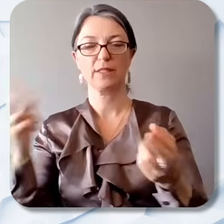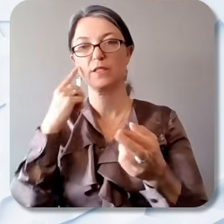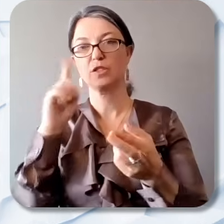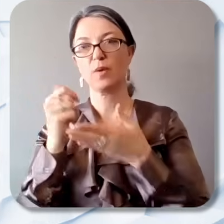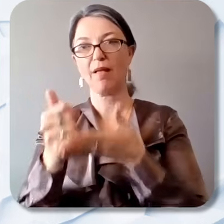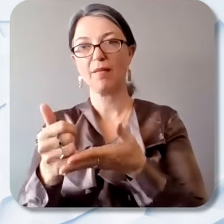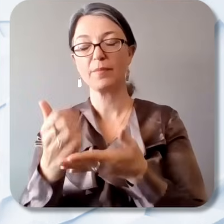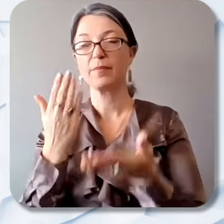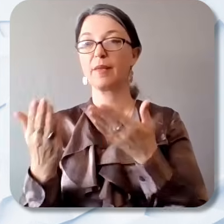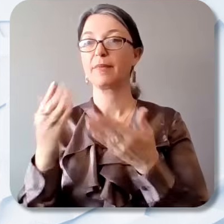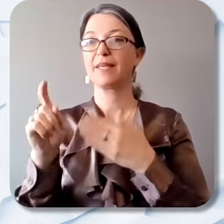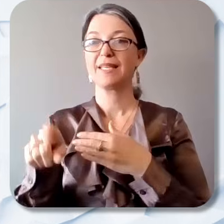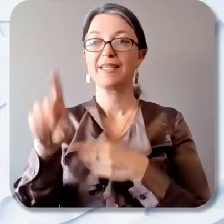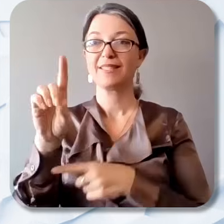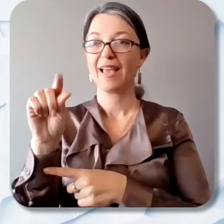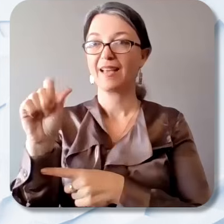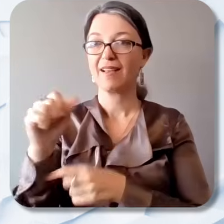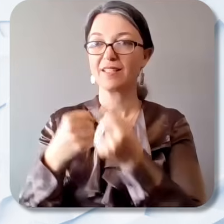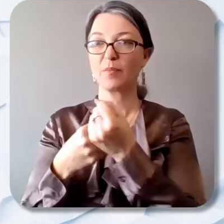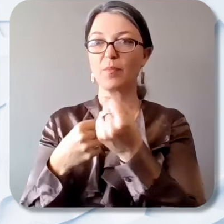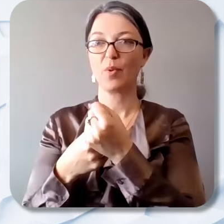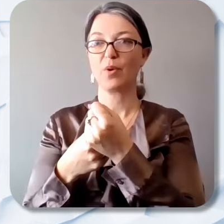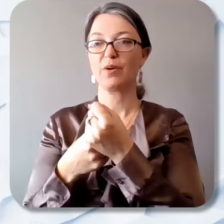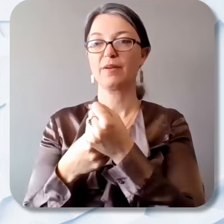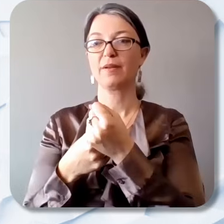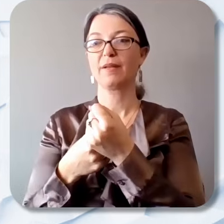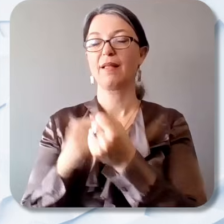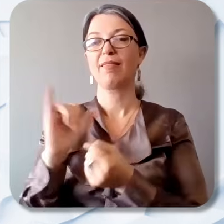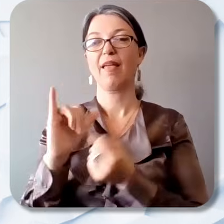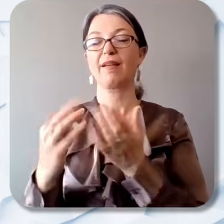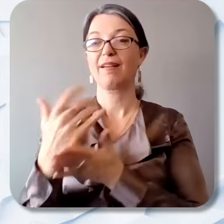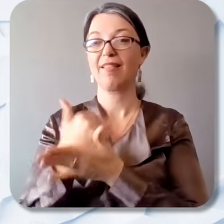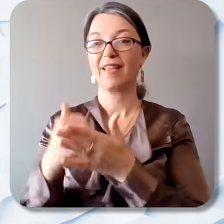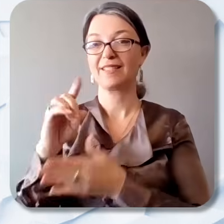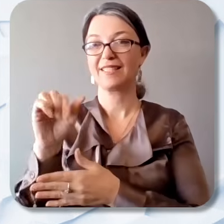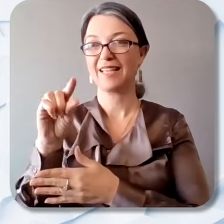They might need some data support in terms of collecting this data and making sure the